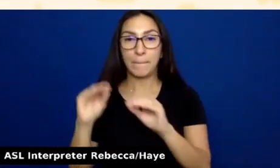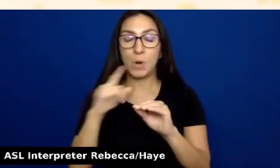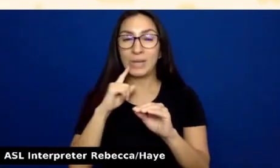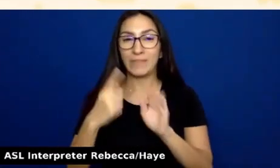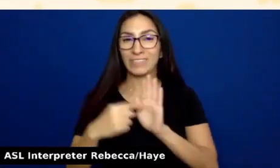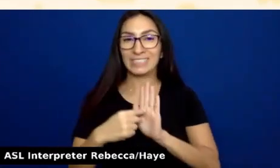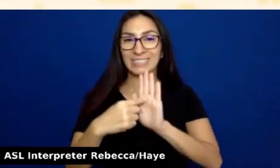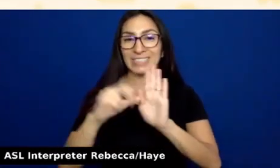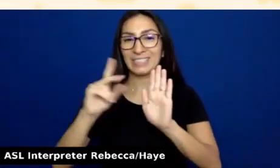from everyone.